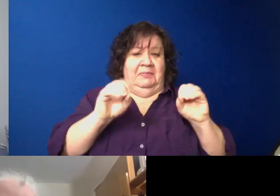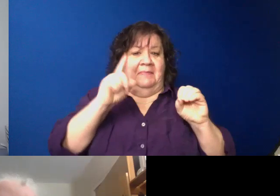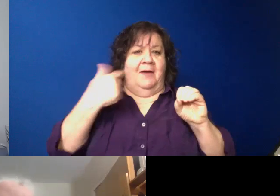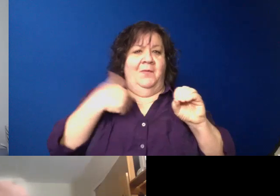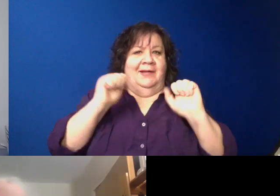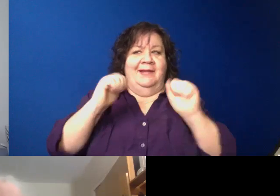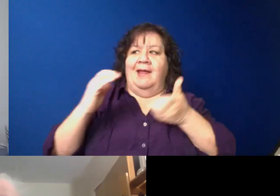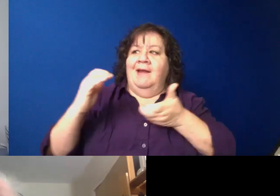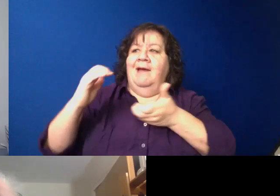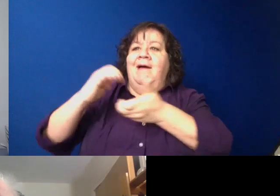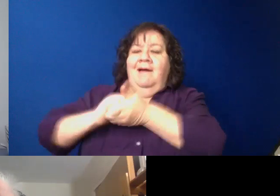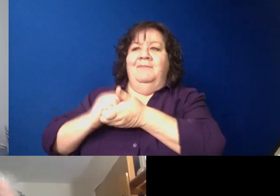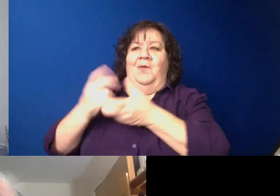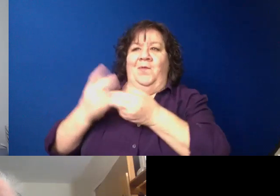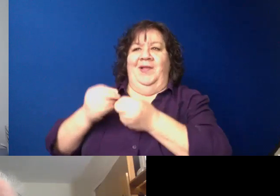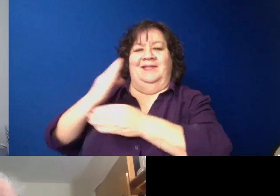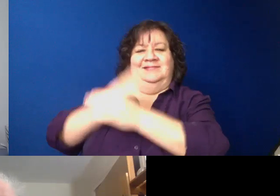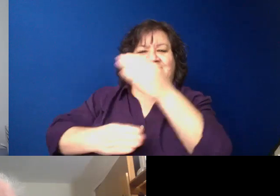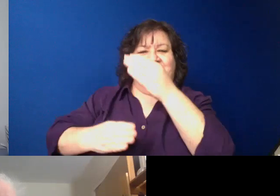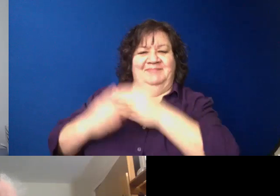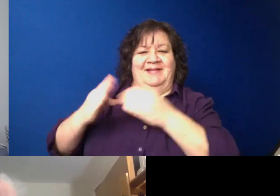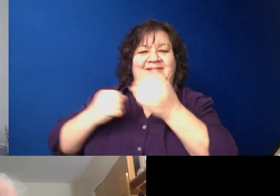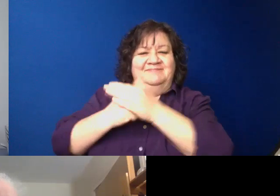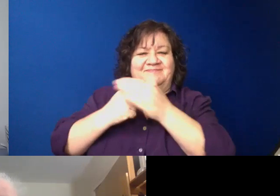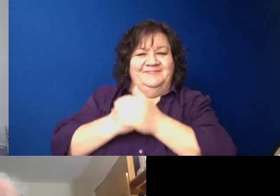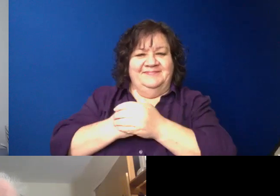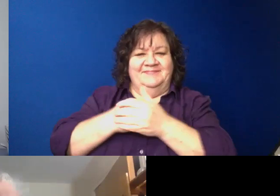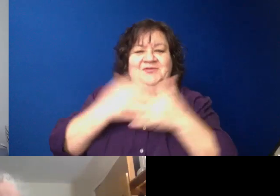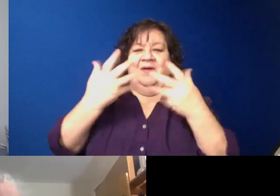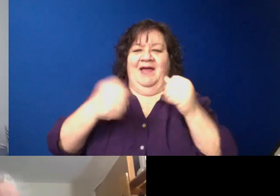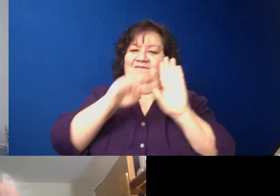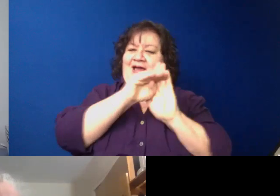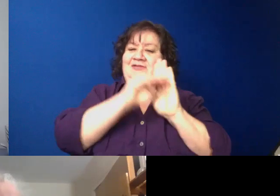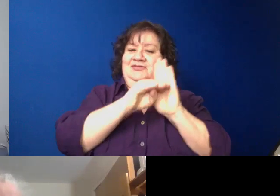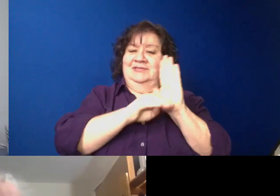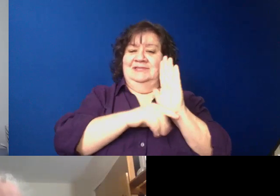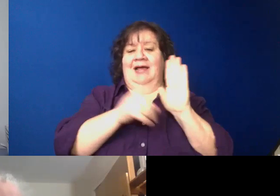needs to come forward has to be driven by opd's but um very supportive in terms of how to to work